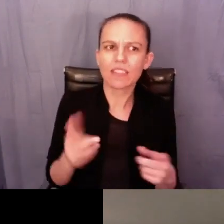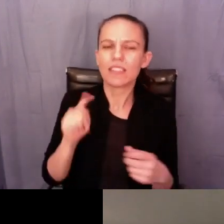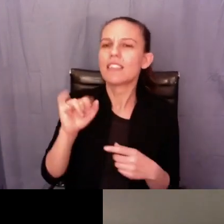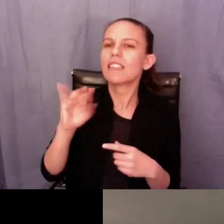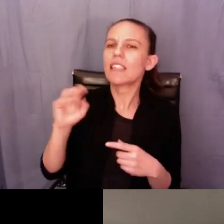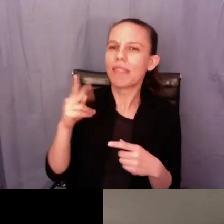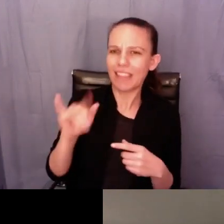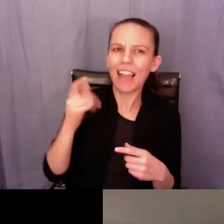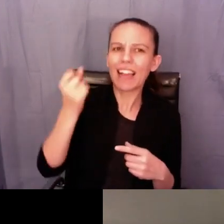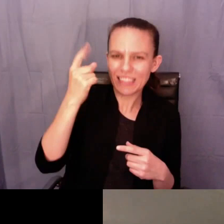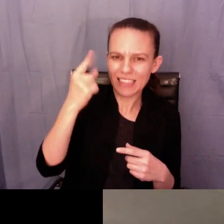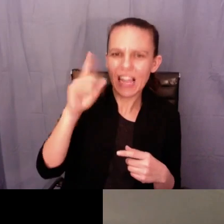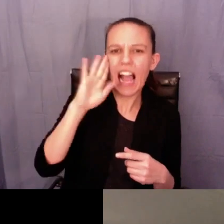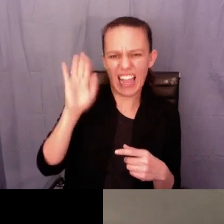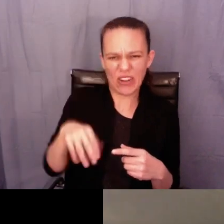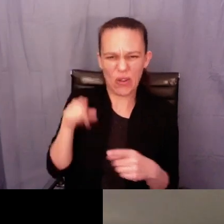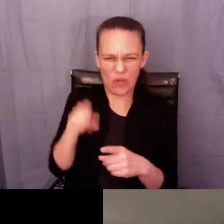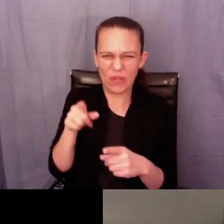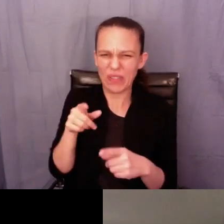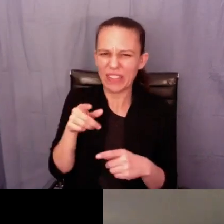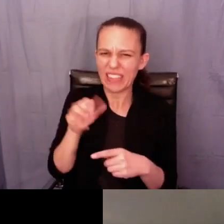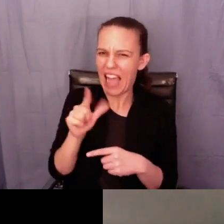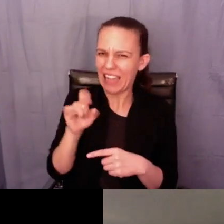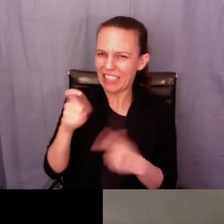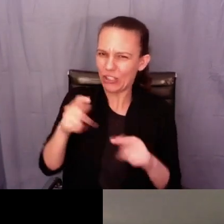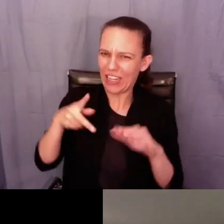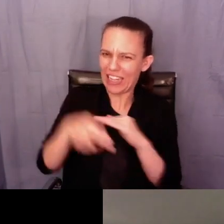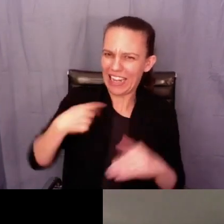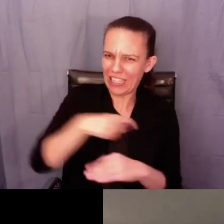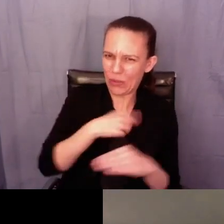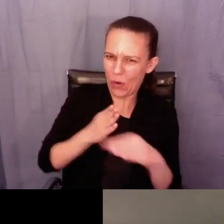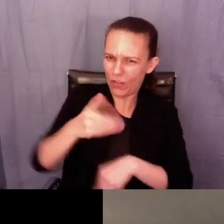i know you're trying to cut us off here because we're over time i was gonna say you know in line